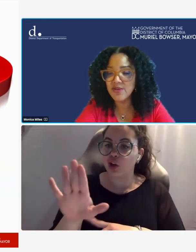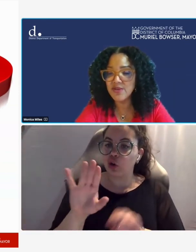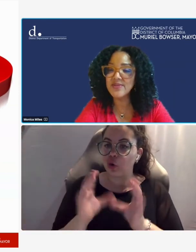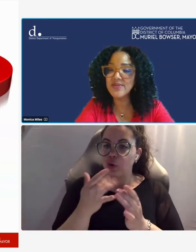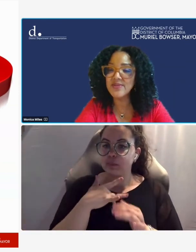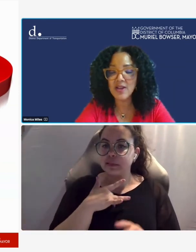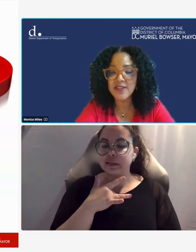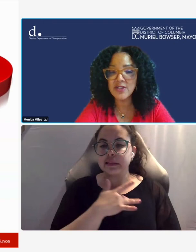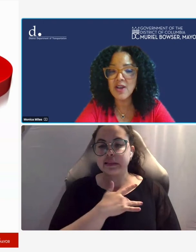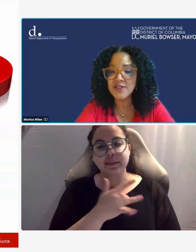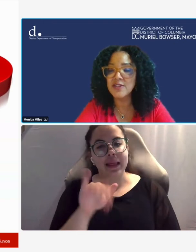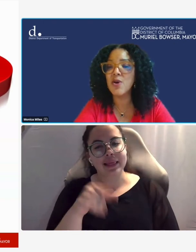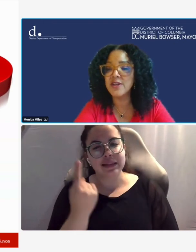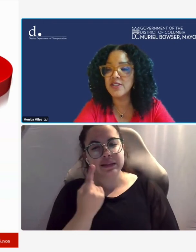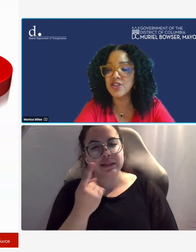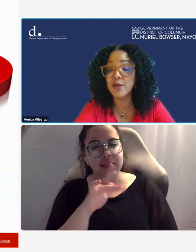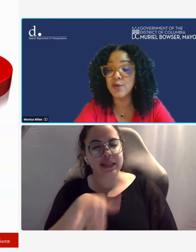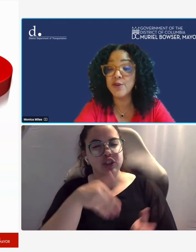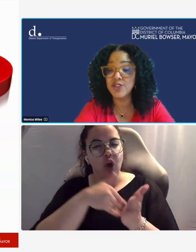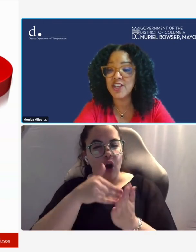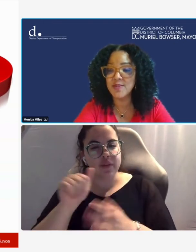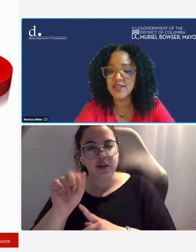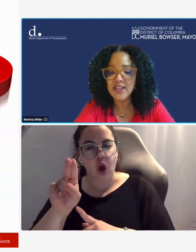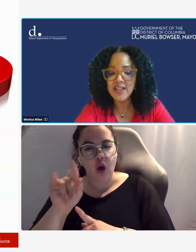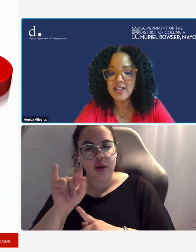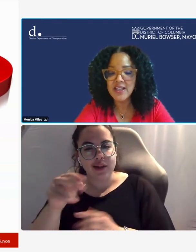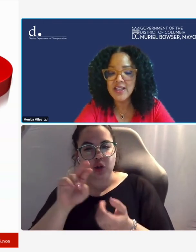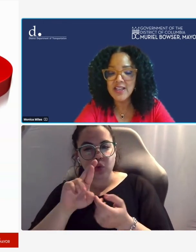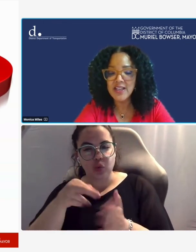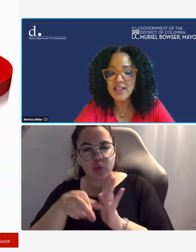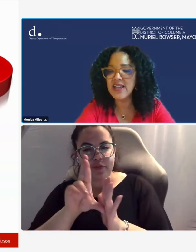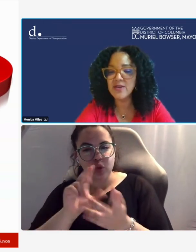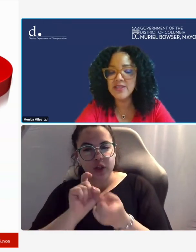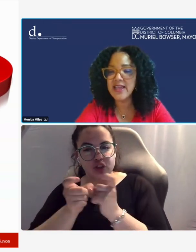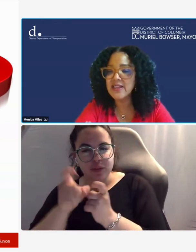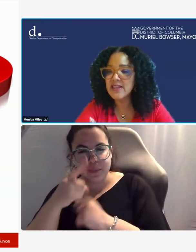that's an off that's often an audit a review adjustment because we find out that you know